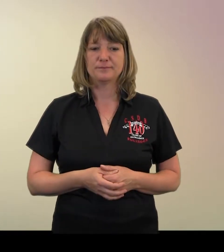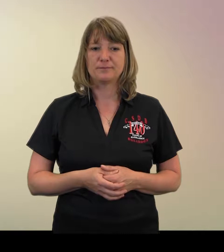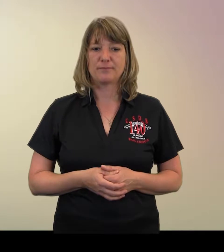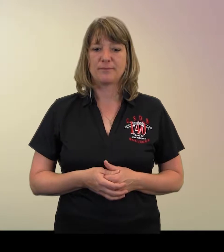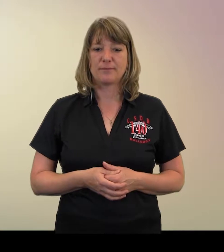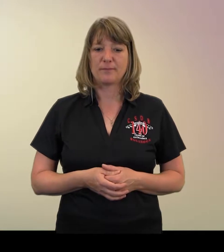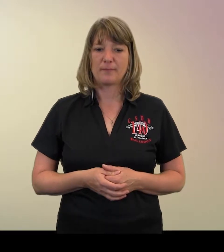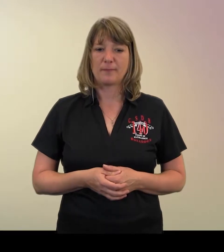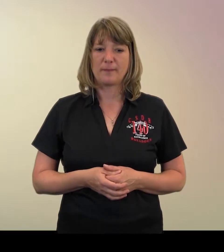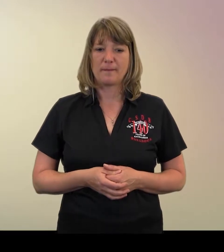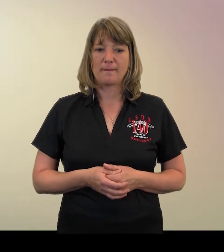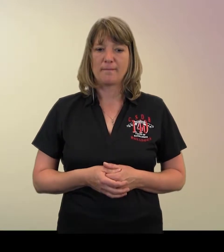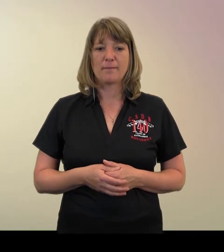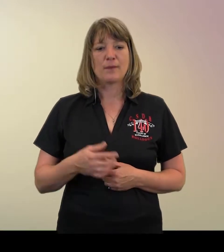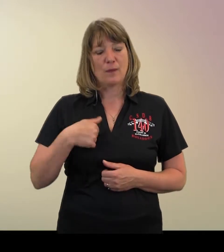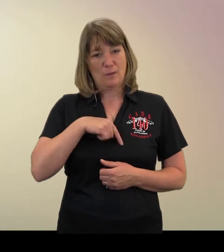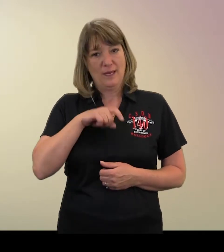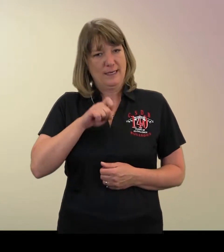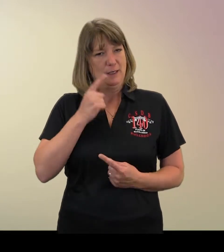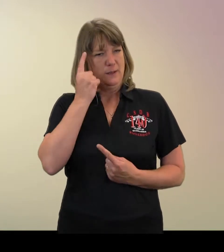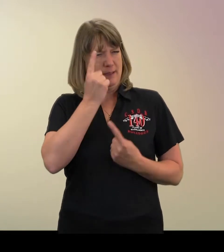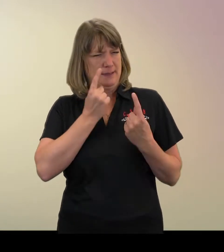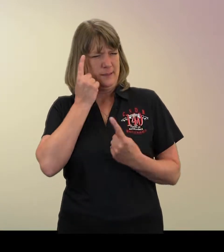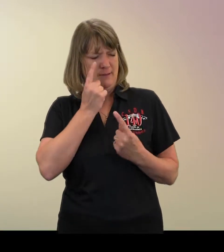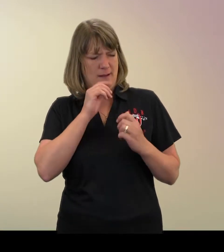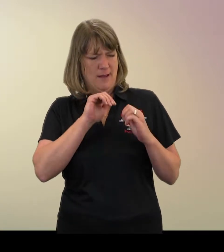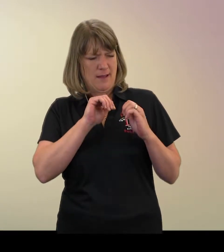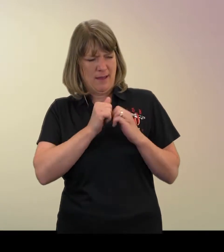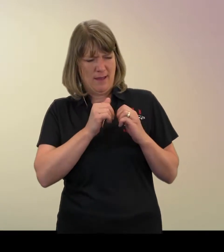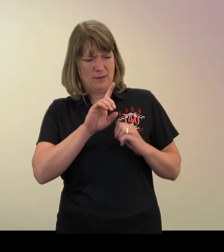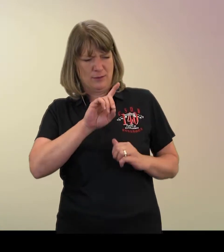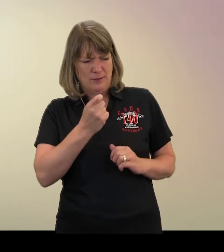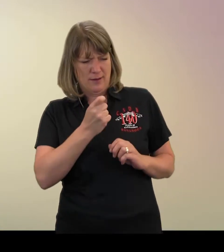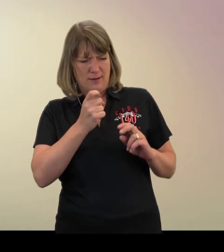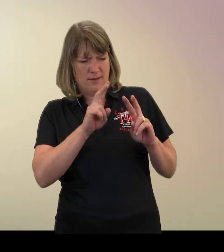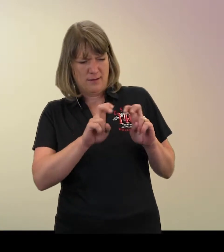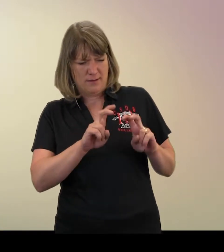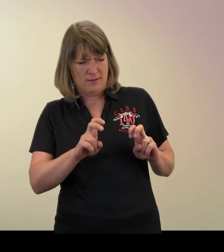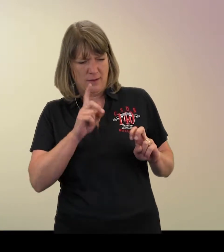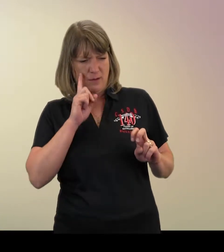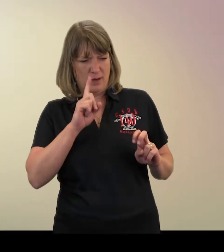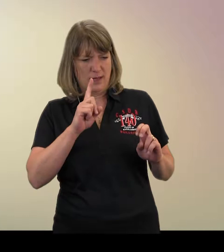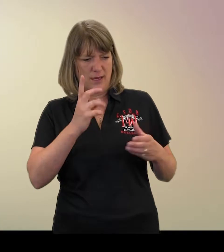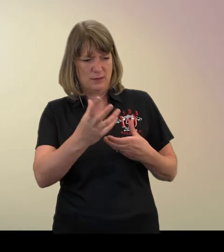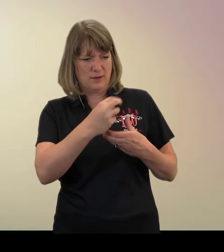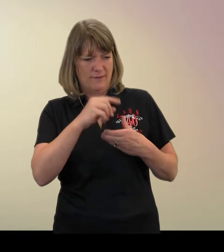One of the things, that we have to consider in making a differential diagnosis of autism among children,